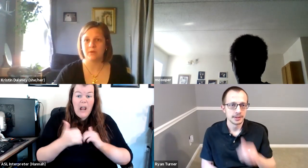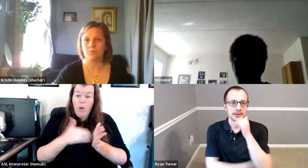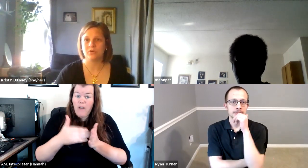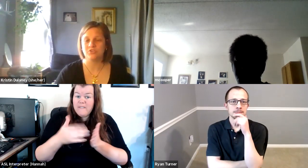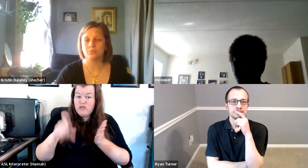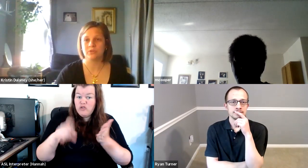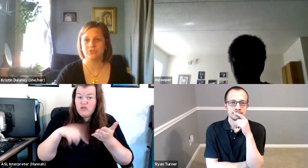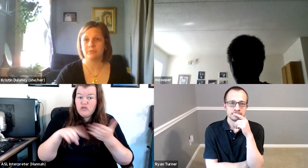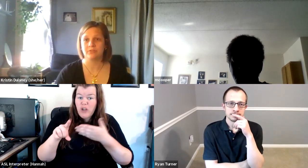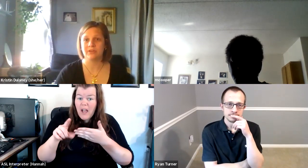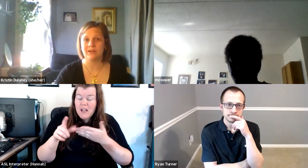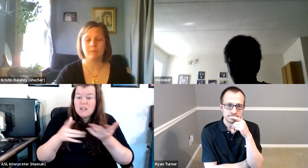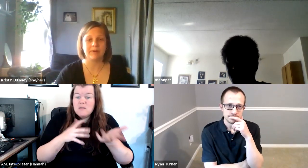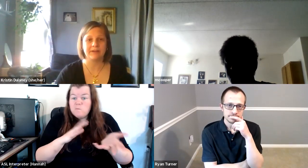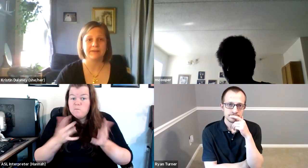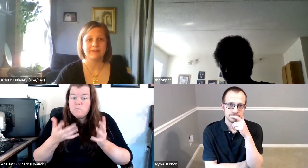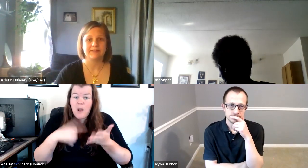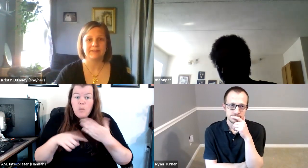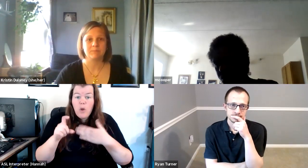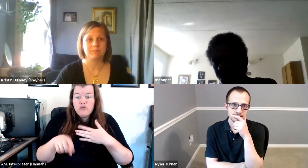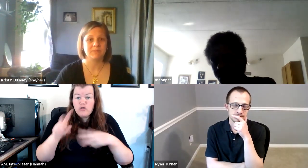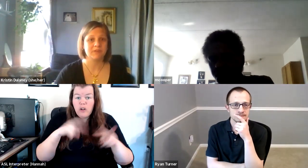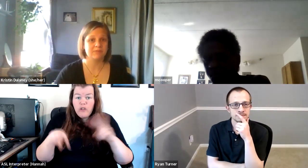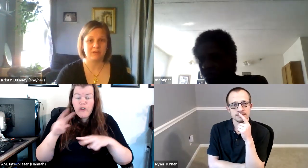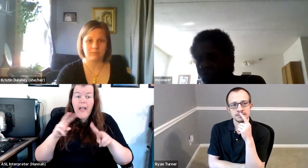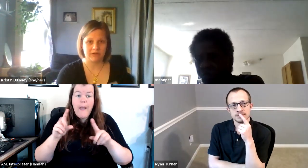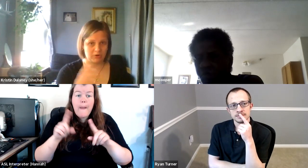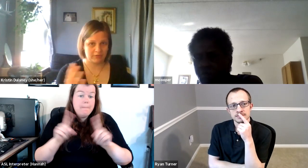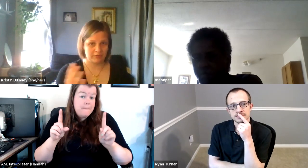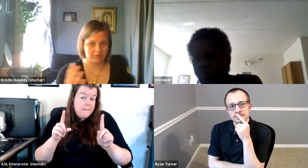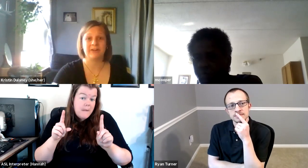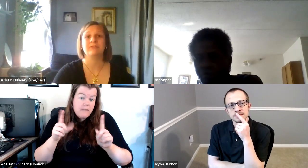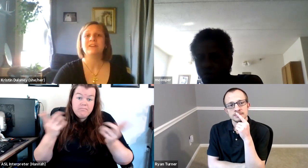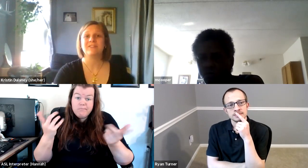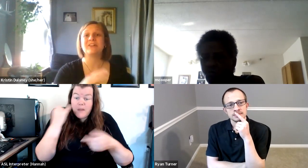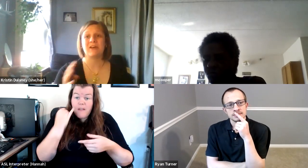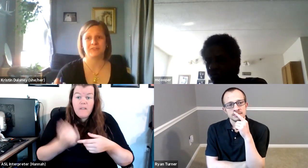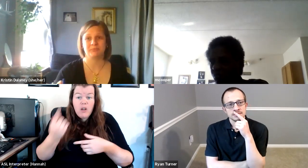and what we should be looking at but um if anybody on this call - we have a lot of very